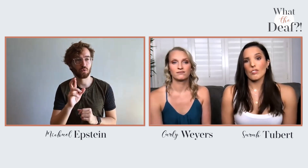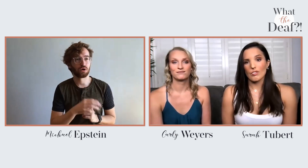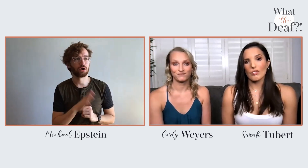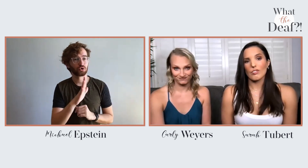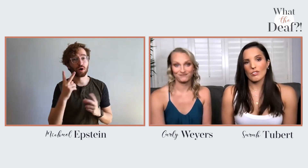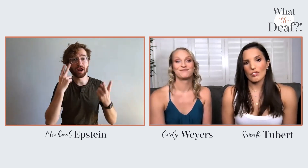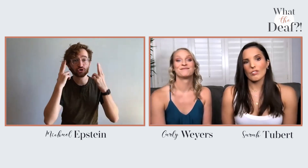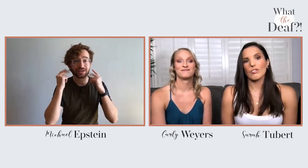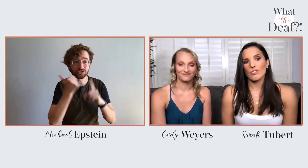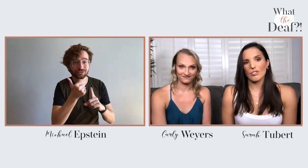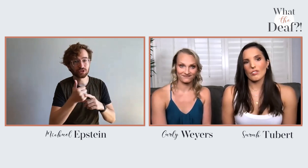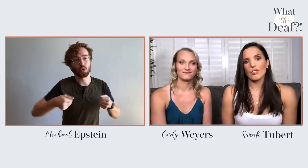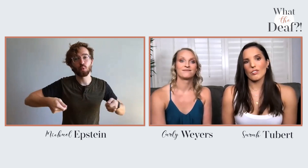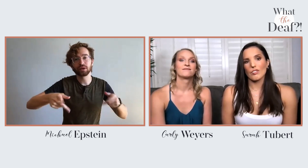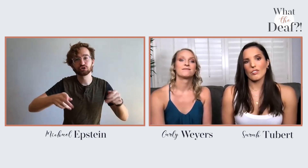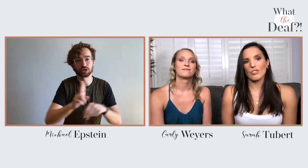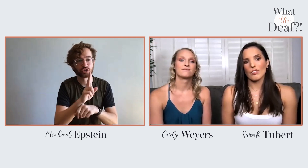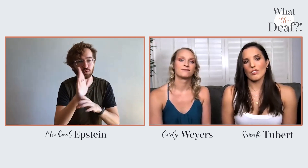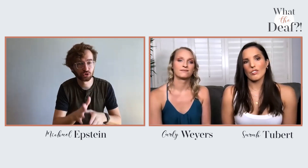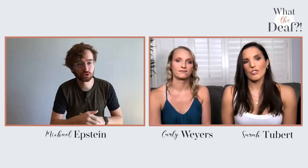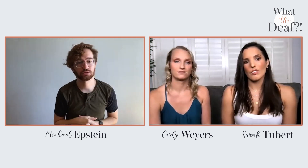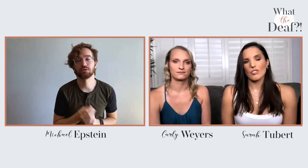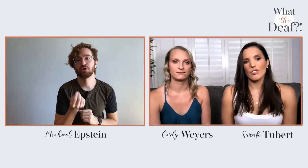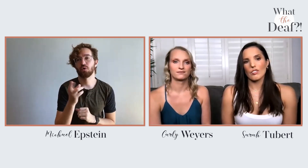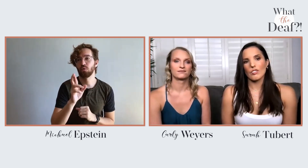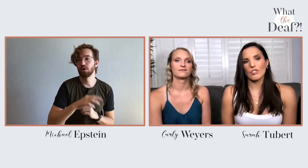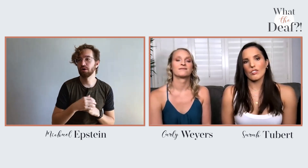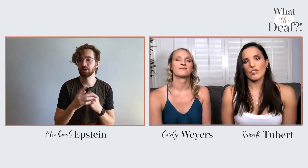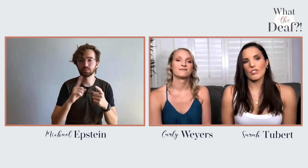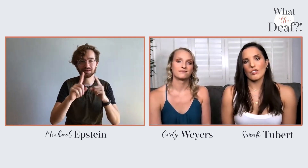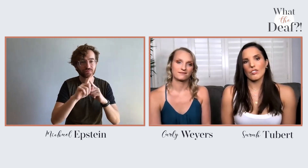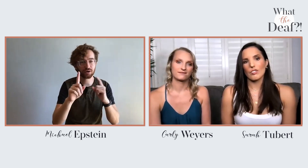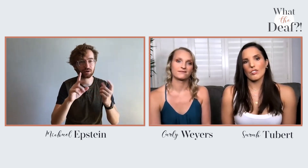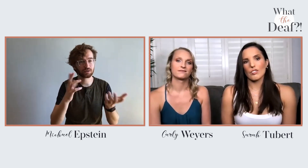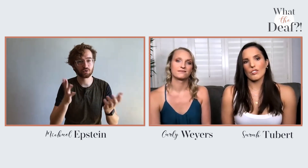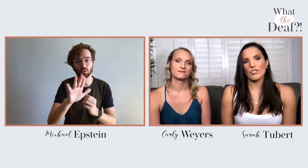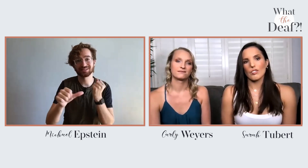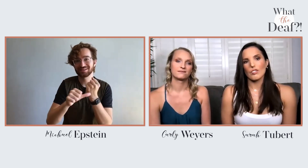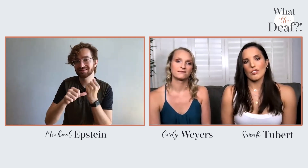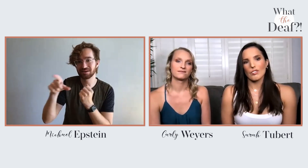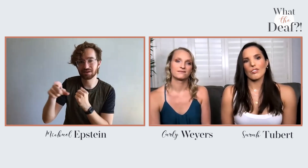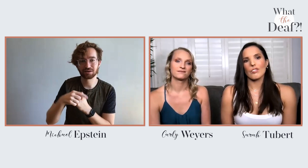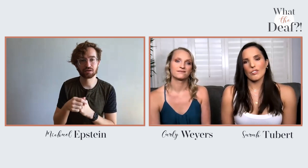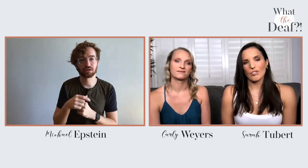and the hairdresser is a wheelchair user. I mean, think of all the different things. Think about if you have an assistant